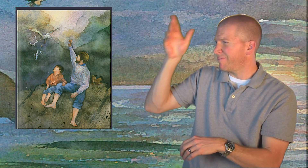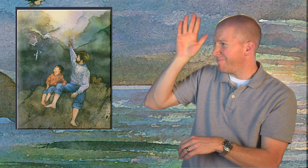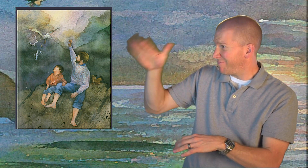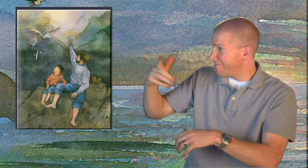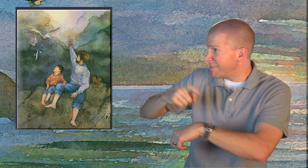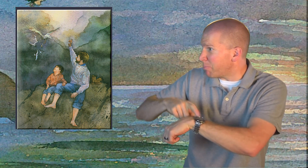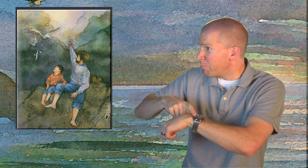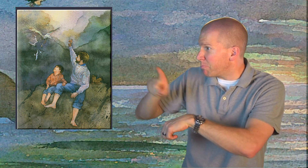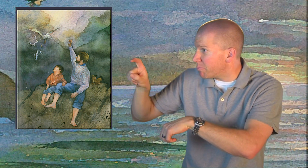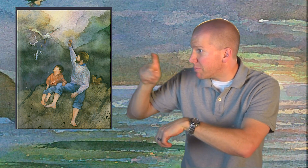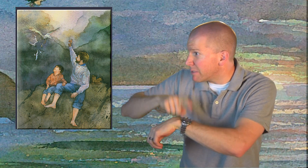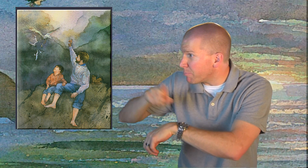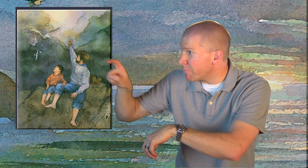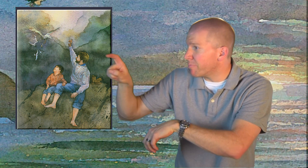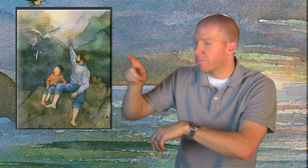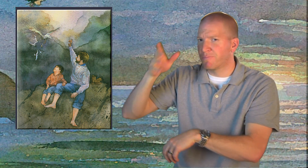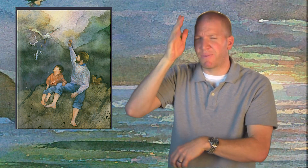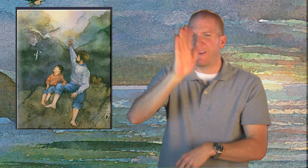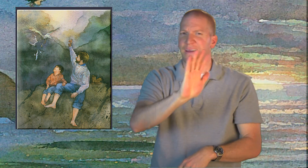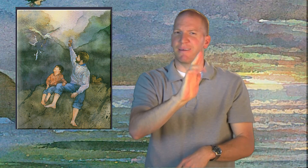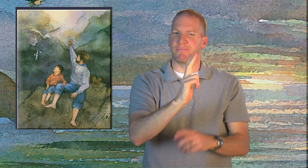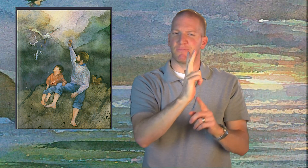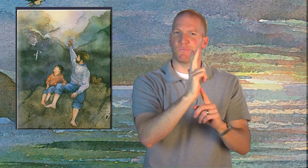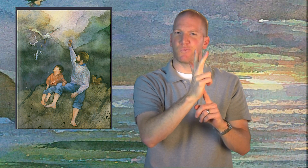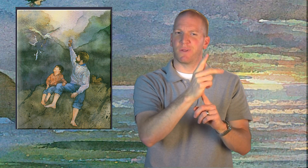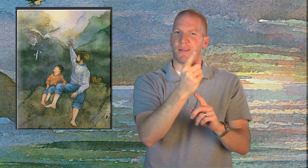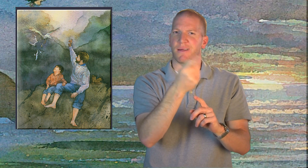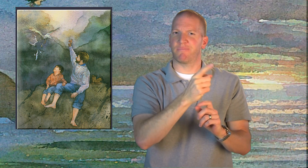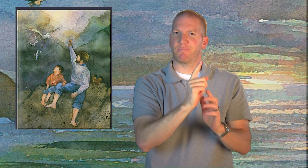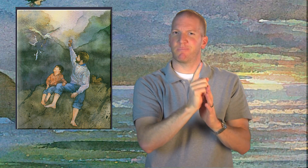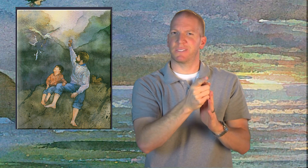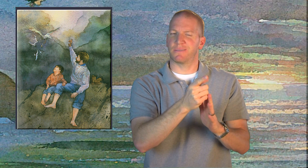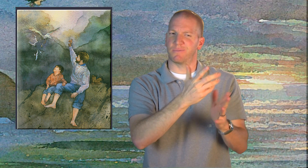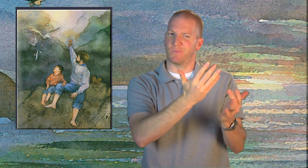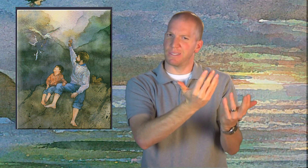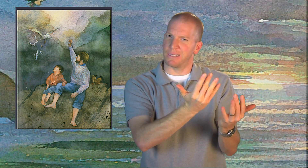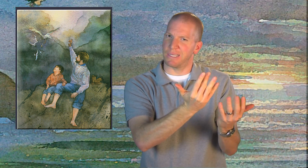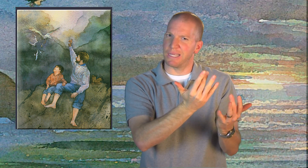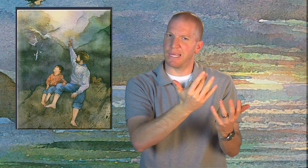"Now is it time?" I asked. He checked his watch. "In three and a half minutes.